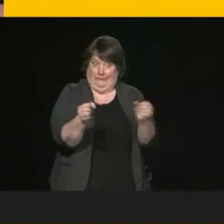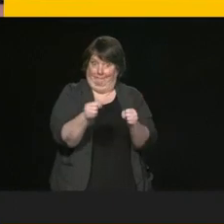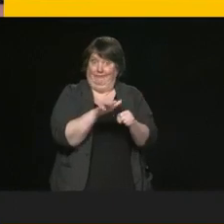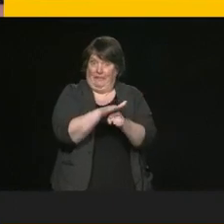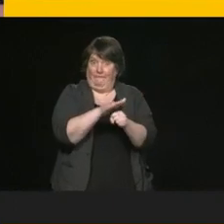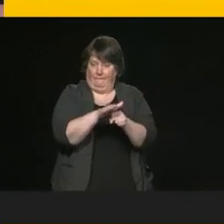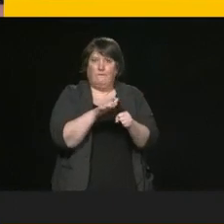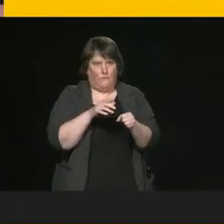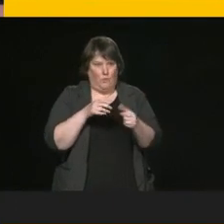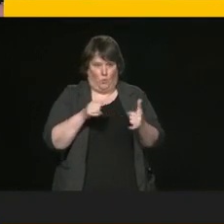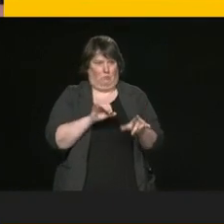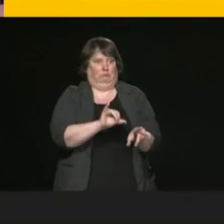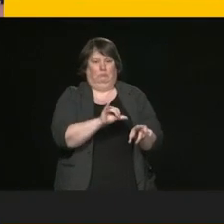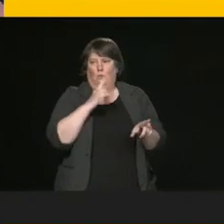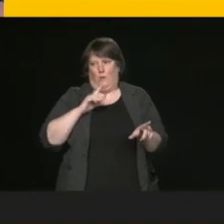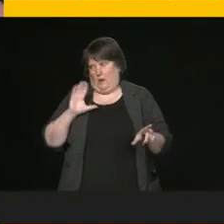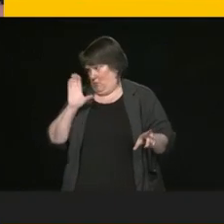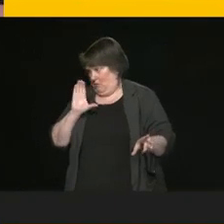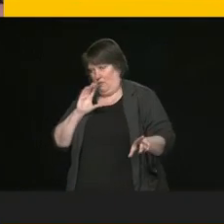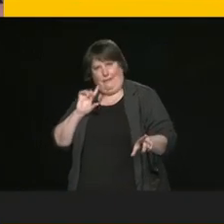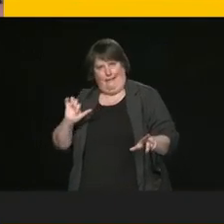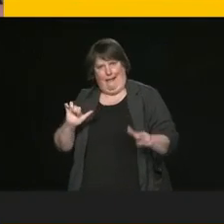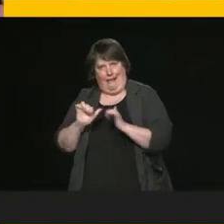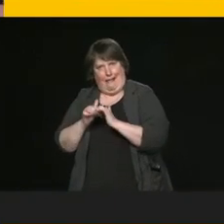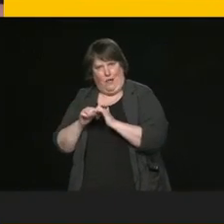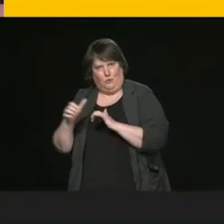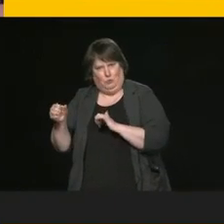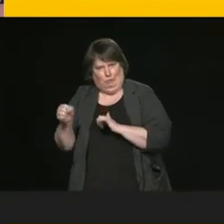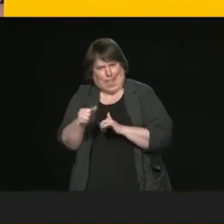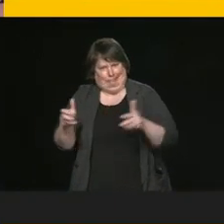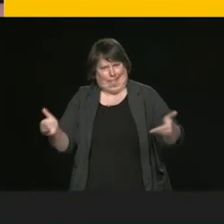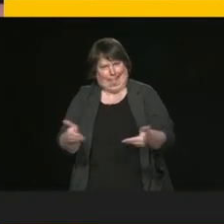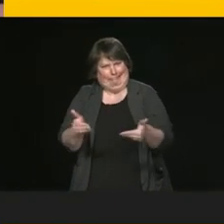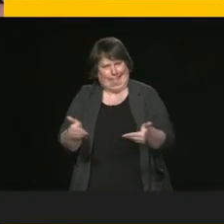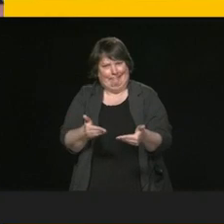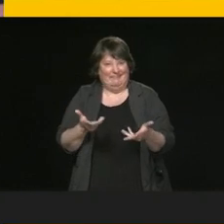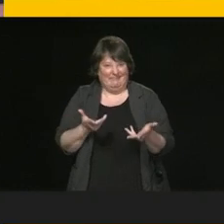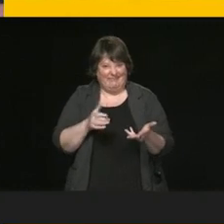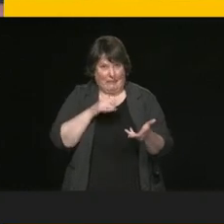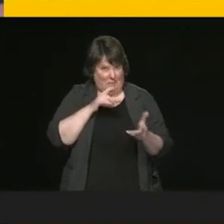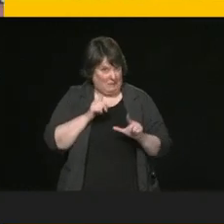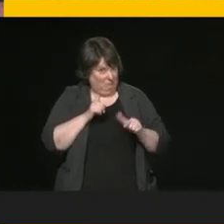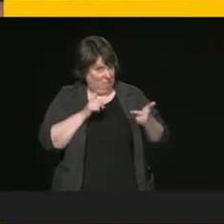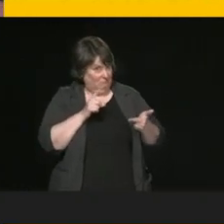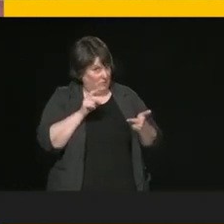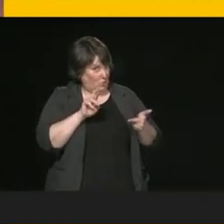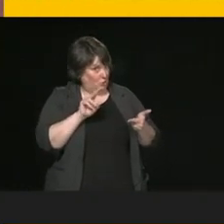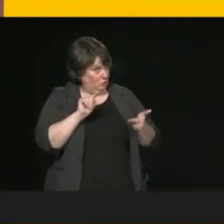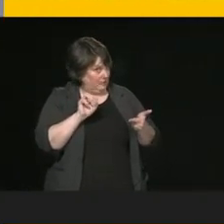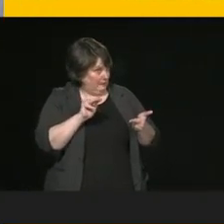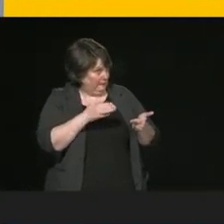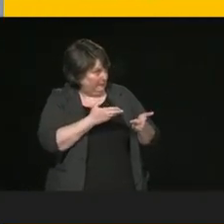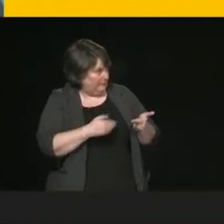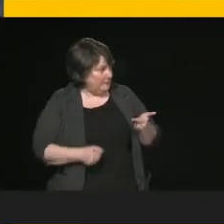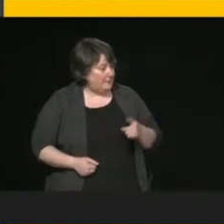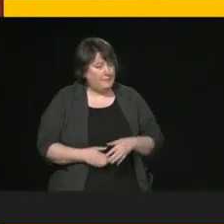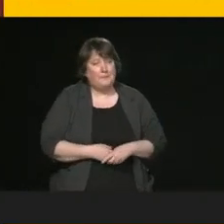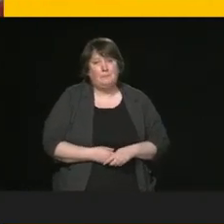RESOURCE SUPPORT, WE ARE WORKING DILIGENTLY TO PROVIDE THAT AS WELL. I DON'T KNOW IF THAT IS COMPLETE